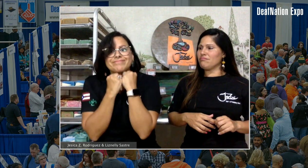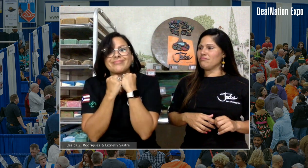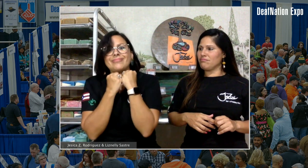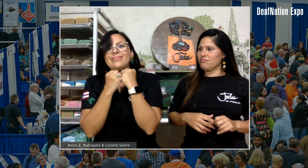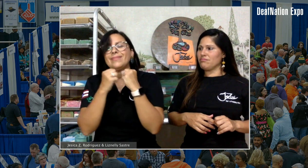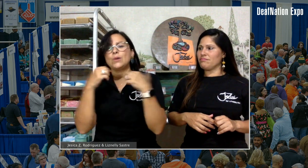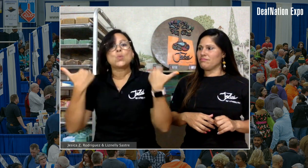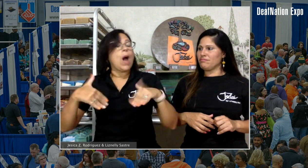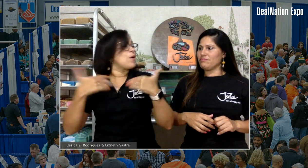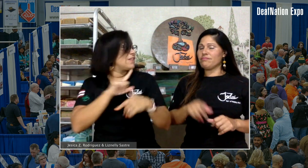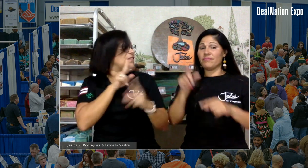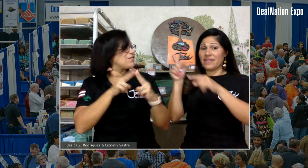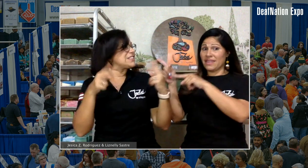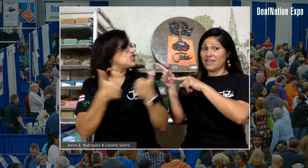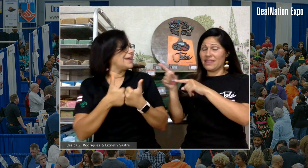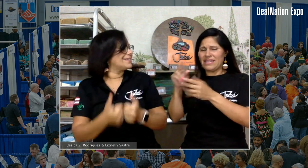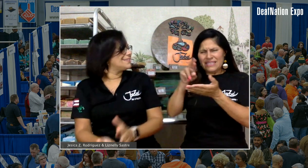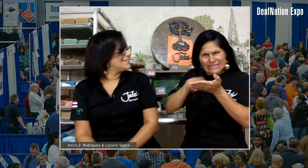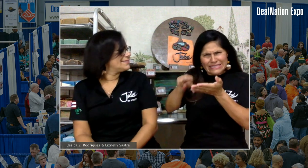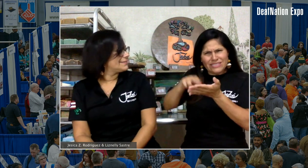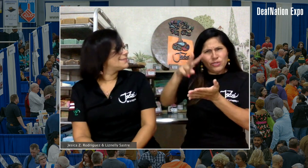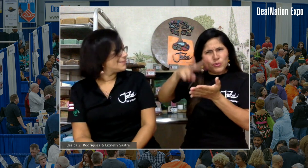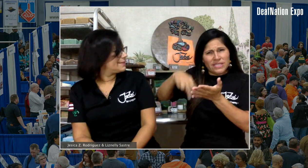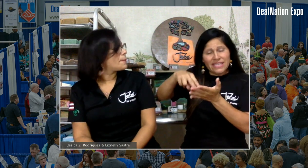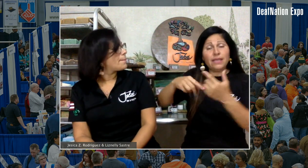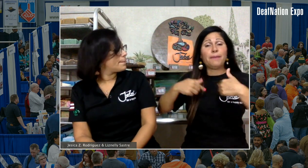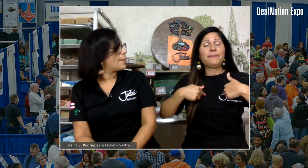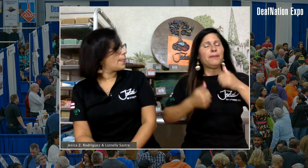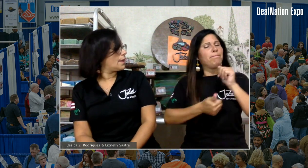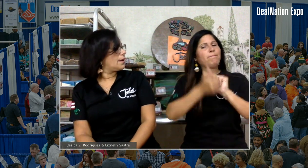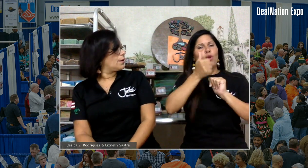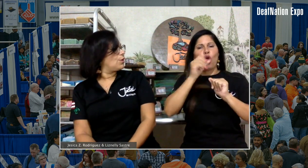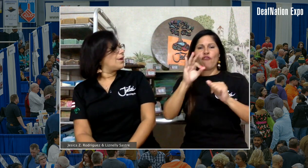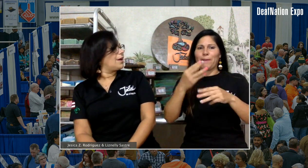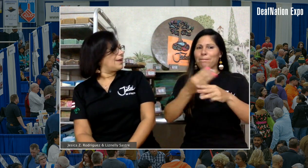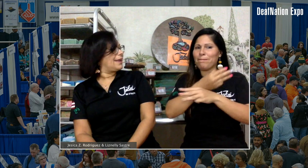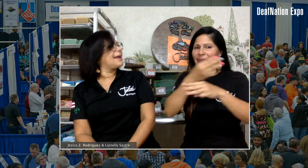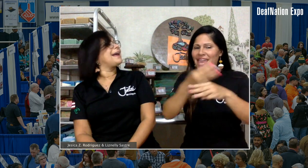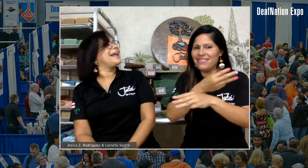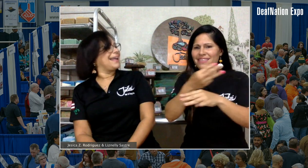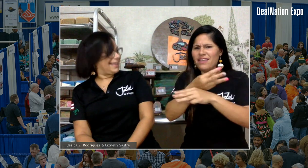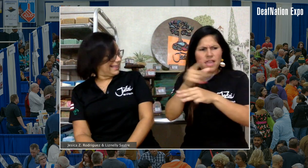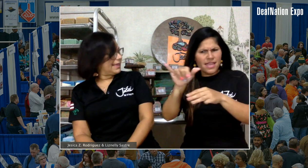It’s valuable, wow. Very challenging. She did a lot of research and reading and I do most of the math,